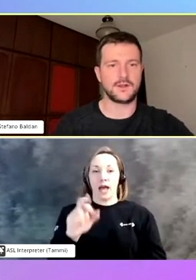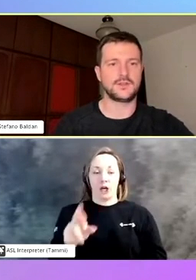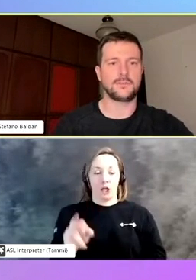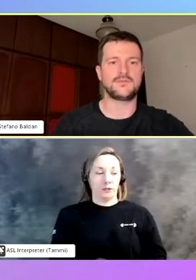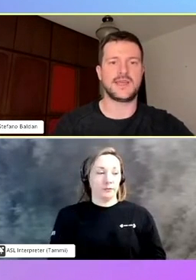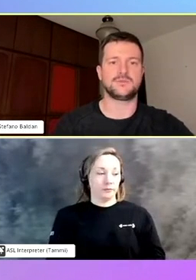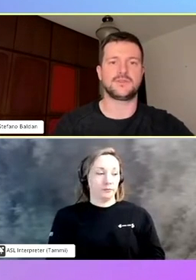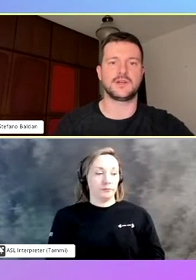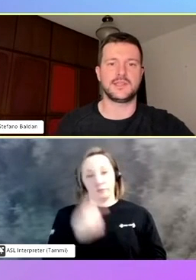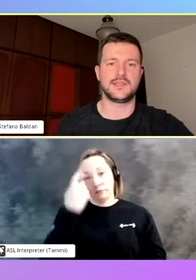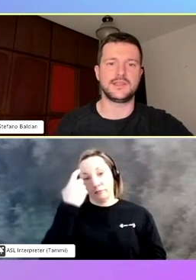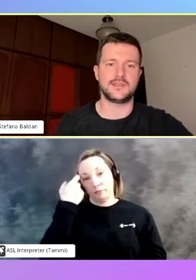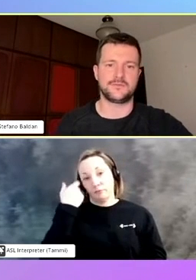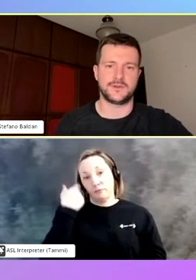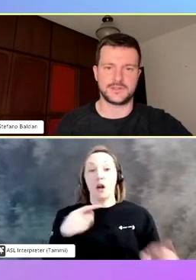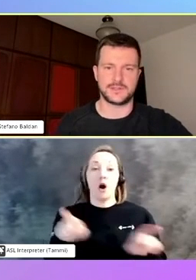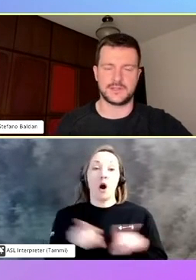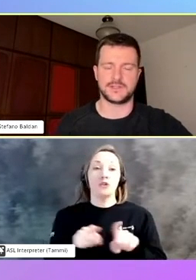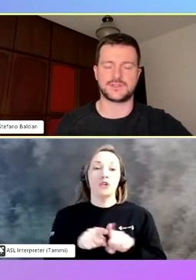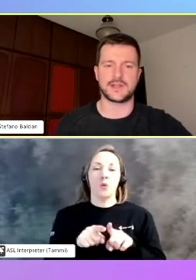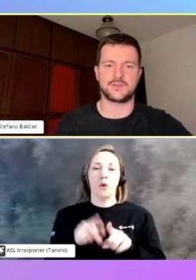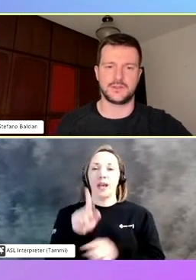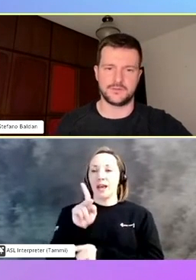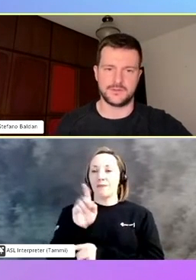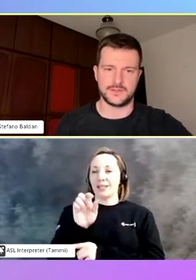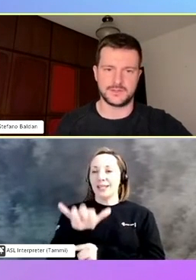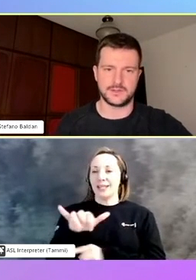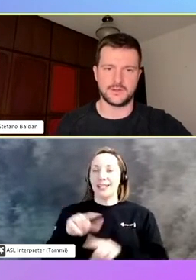with a program that led to spotify building on accessibility team.